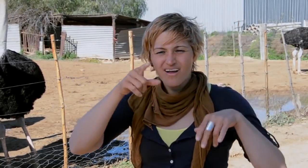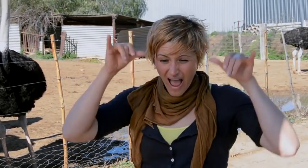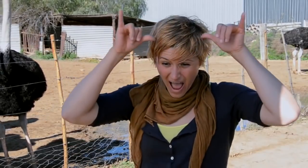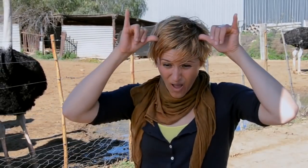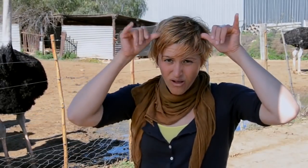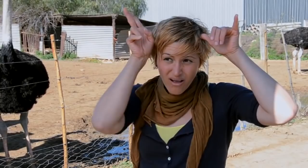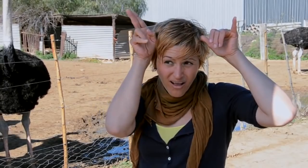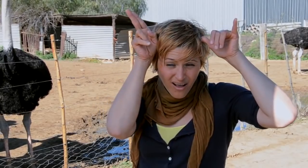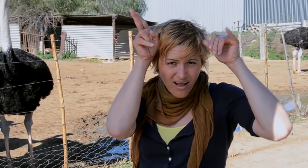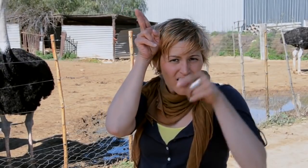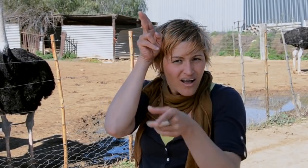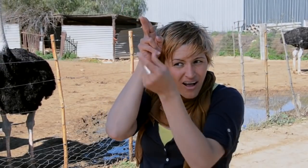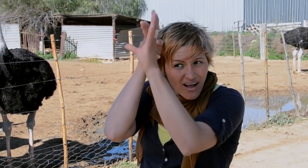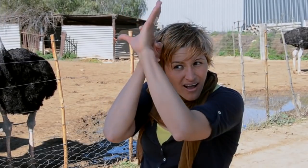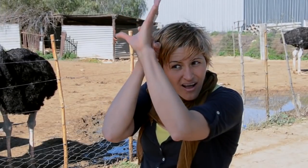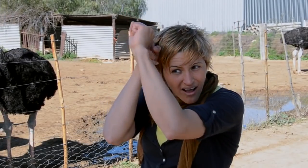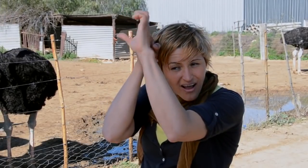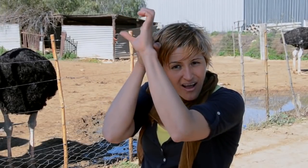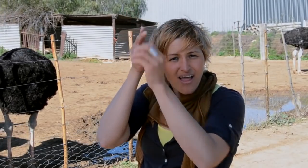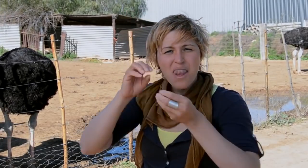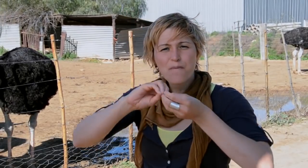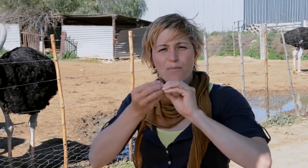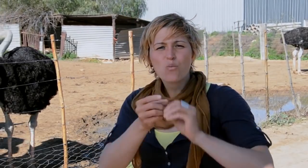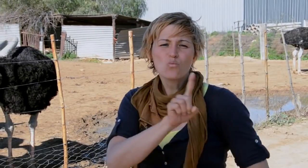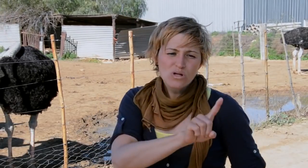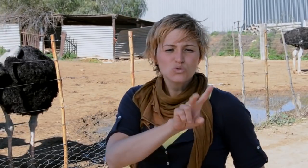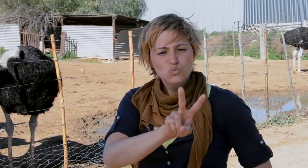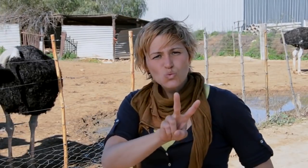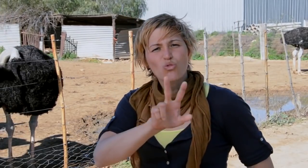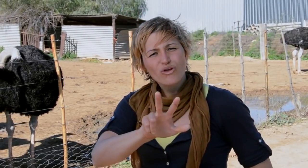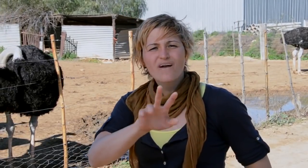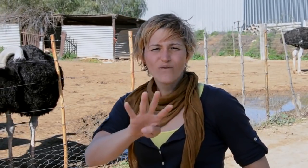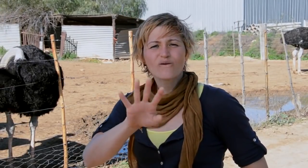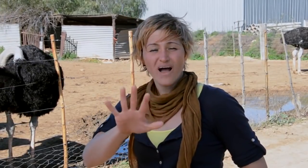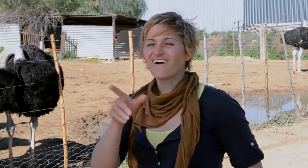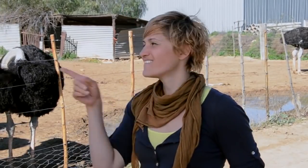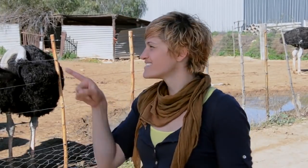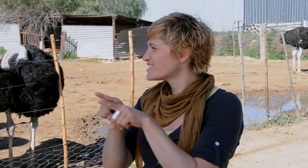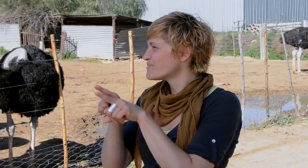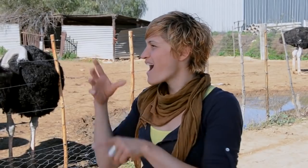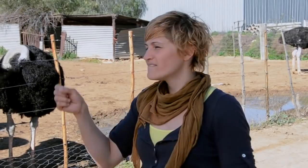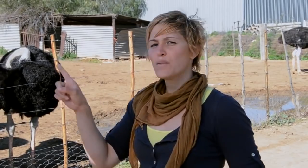You know how cows are tagged with numbers on their ears?